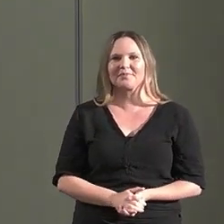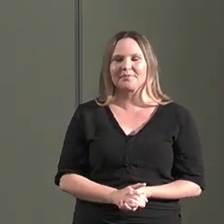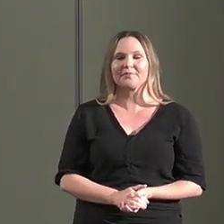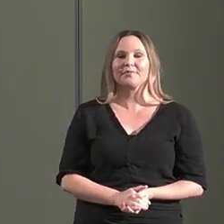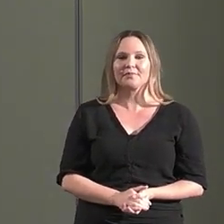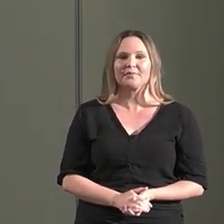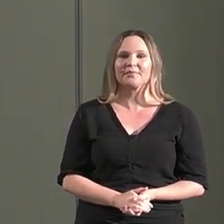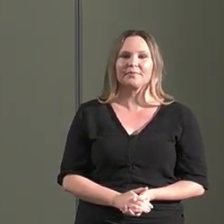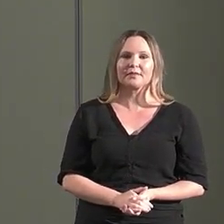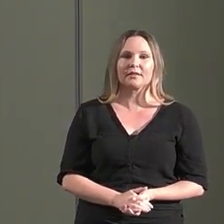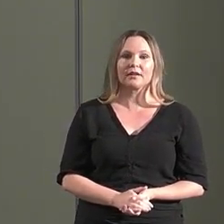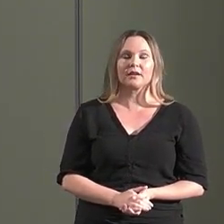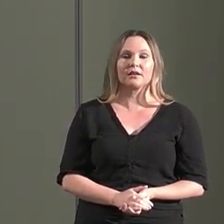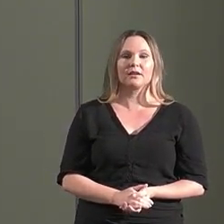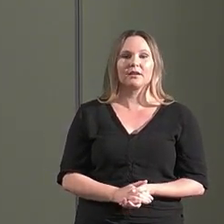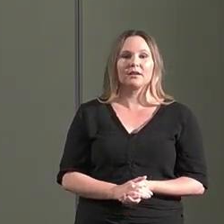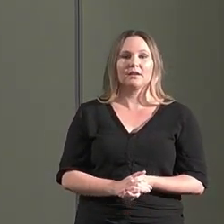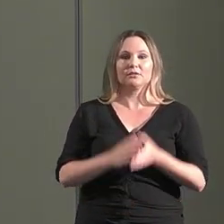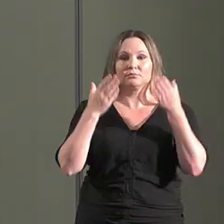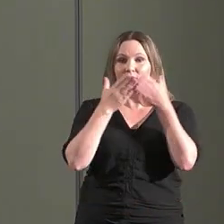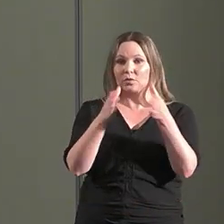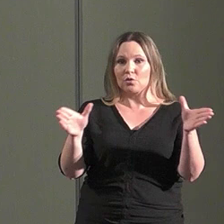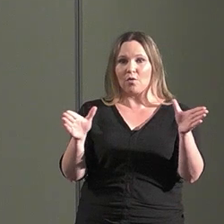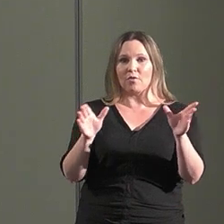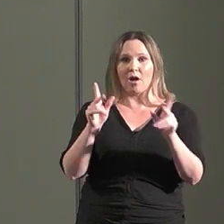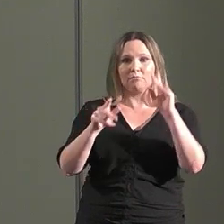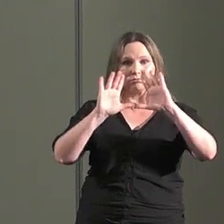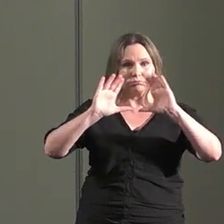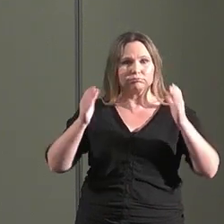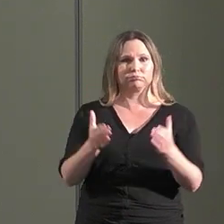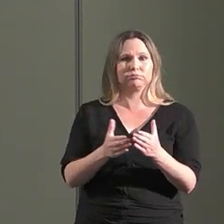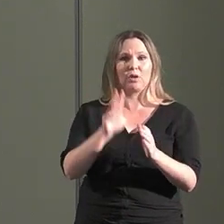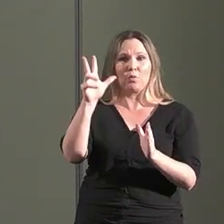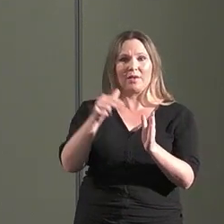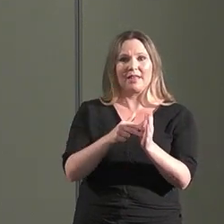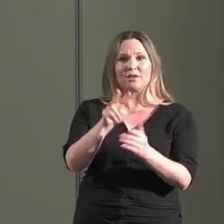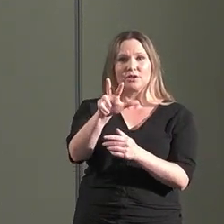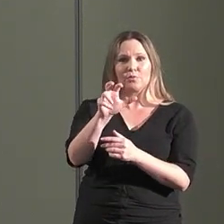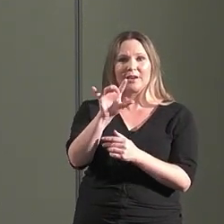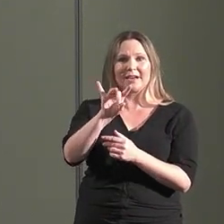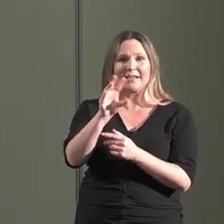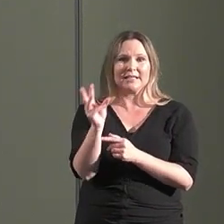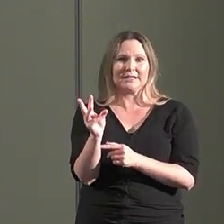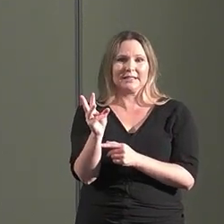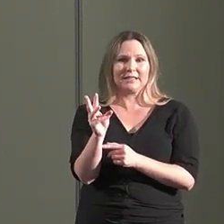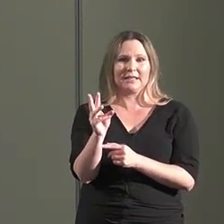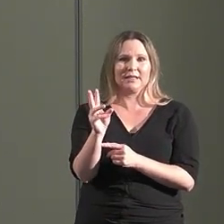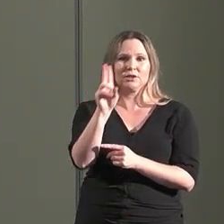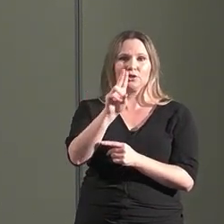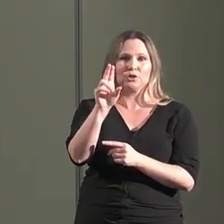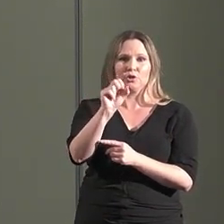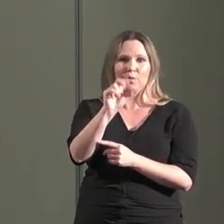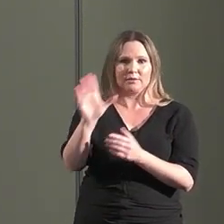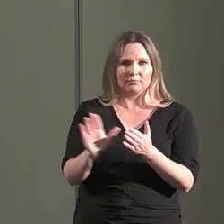So the overall population, is 3, 3 86 higher education institutions.